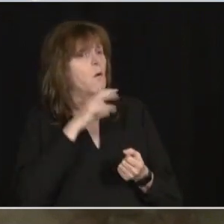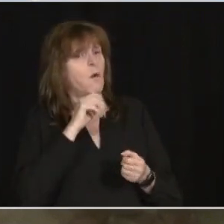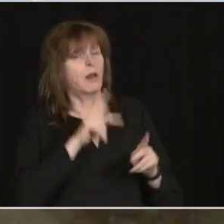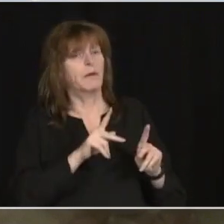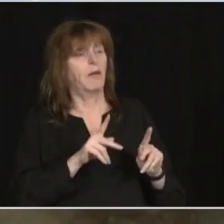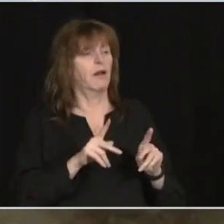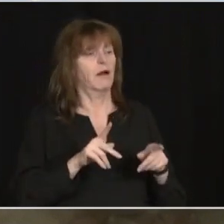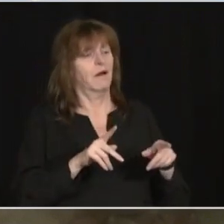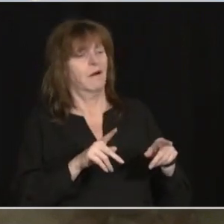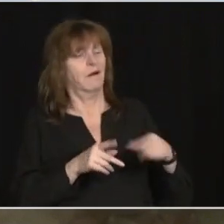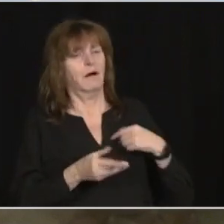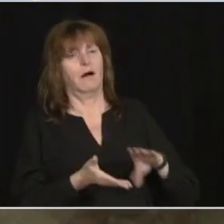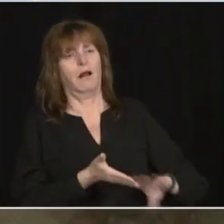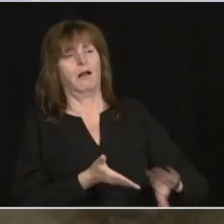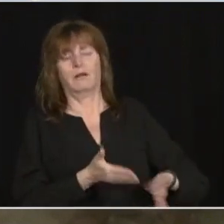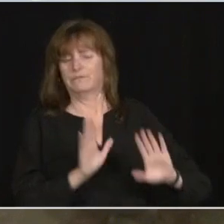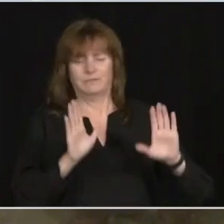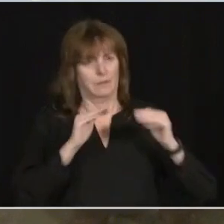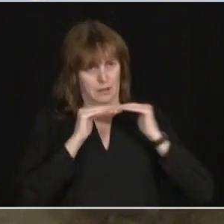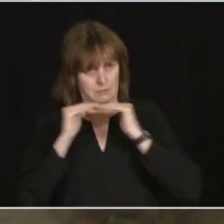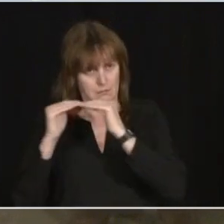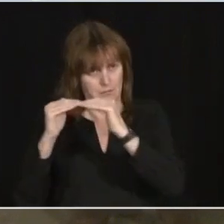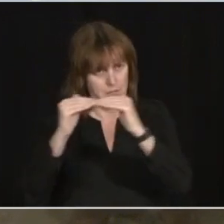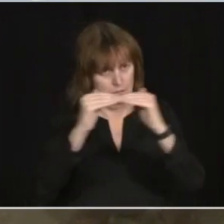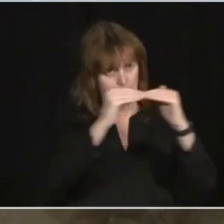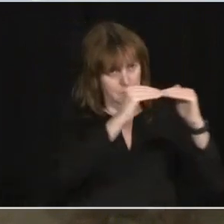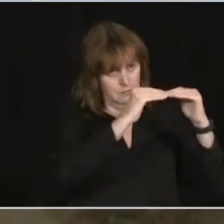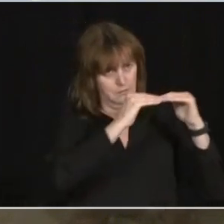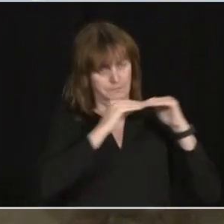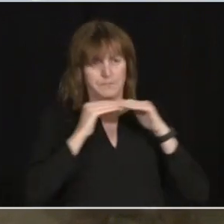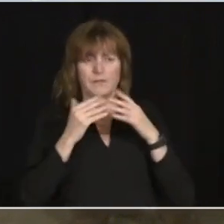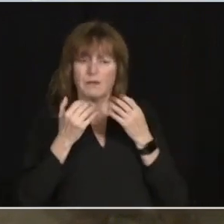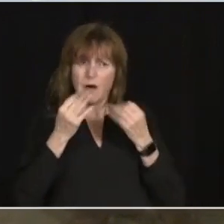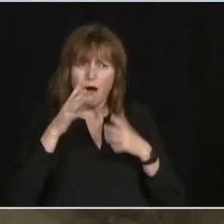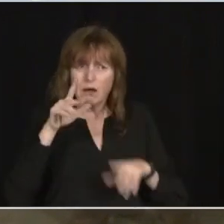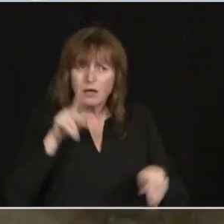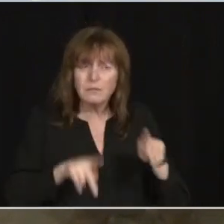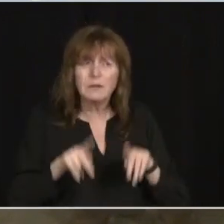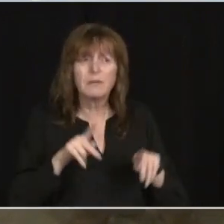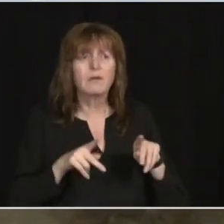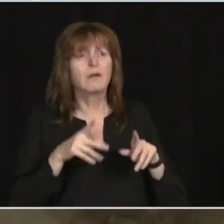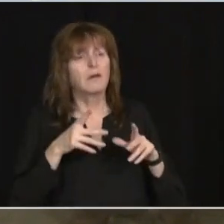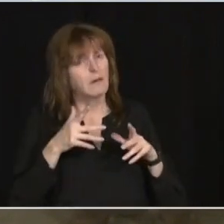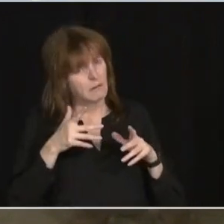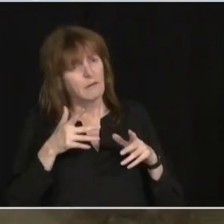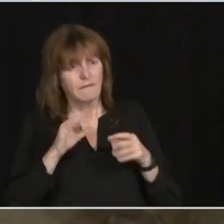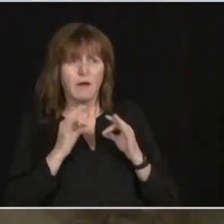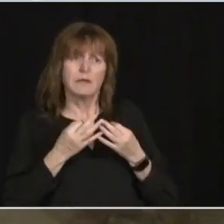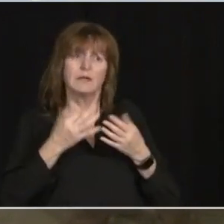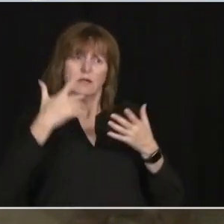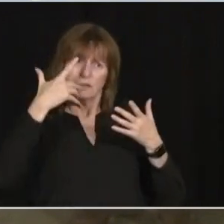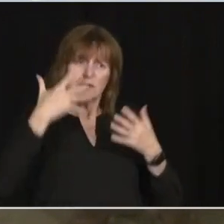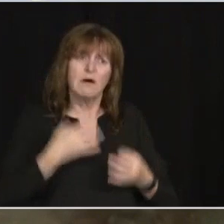care they need. Many people decide with their families that the more appropriate place for them is in their